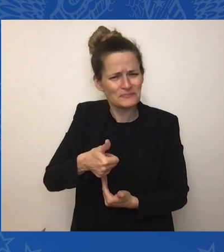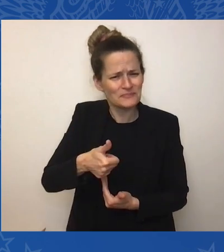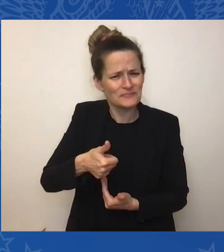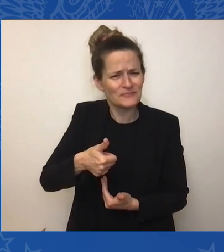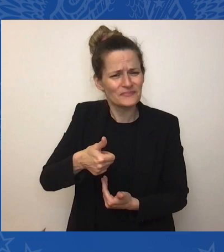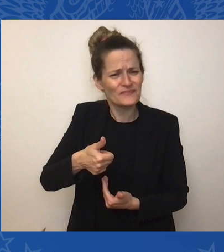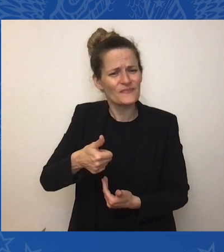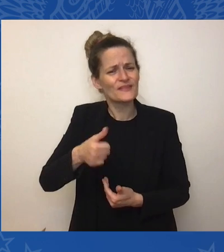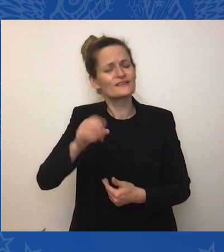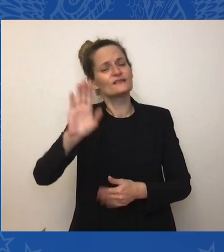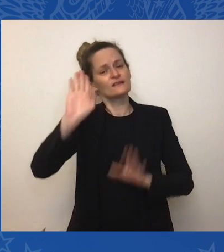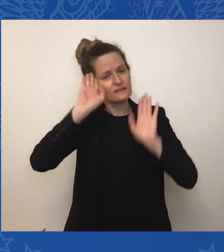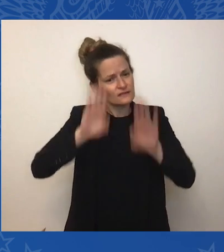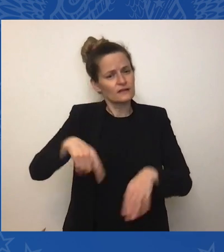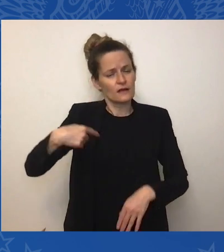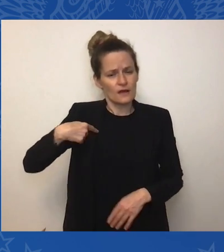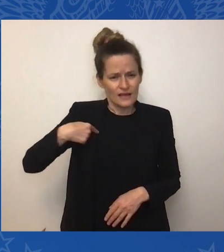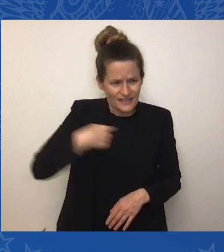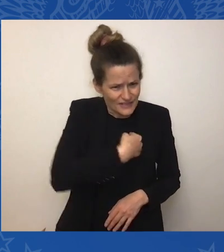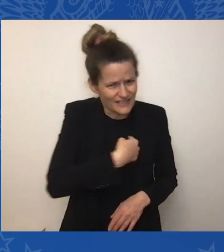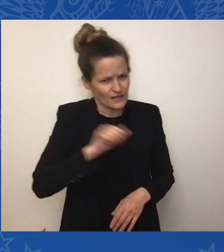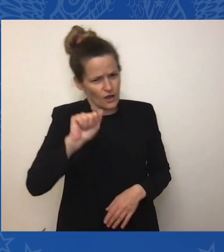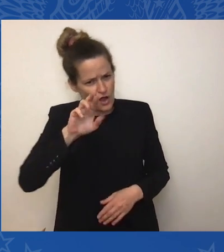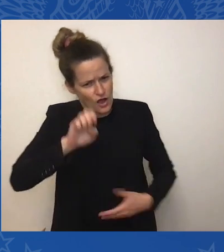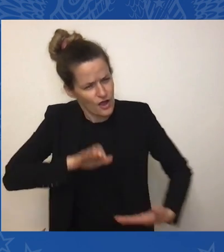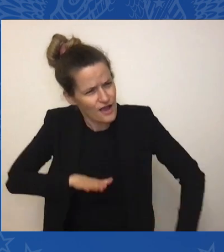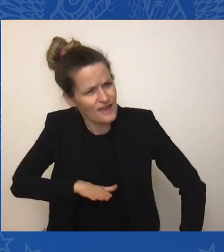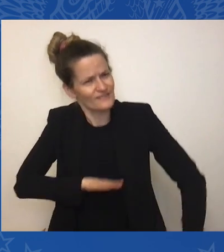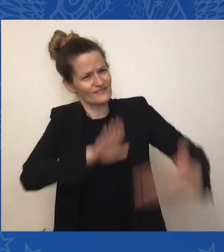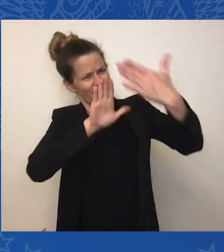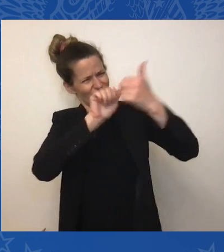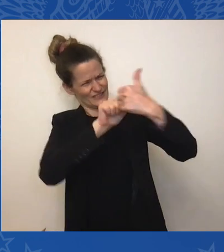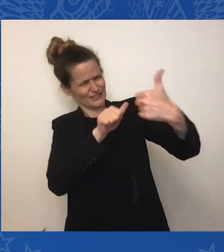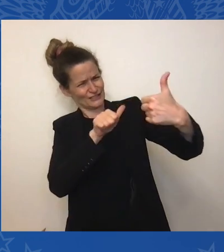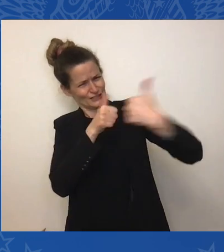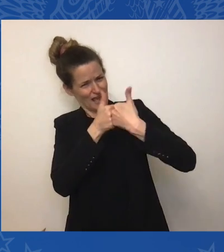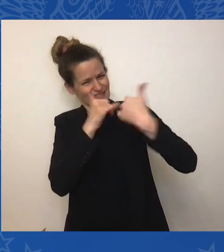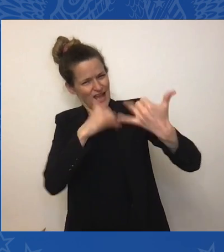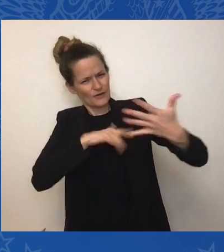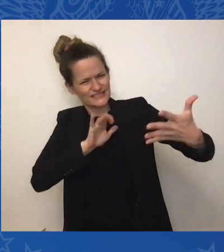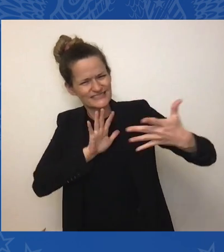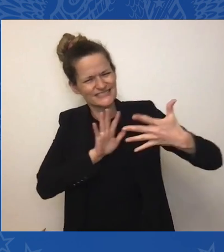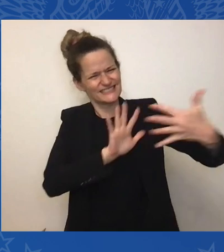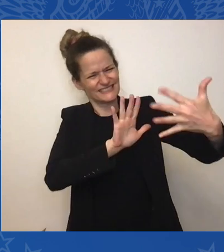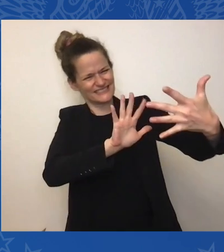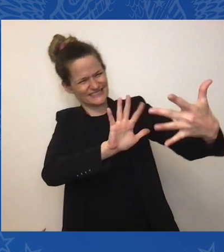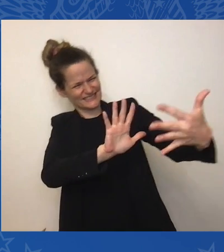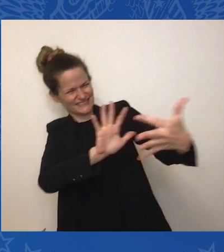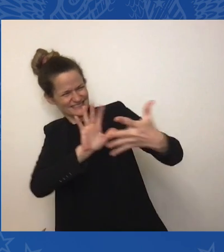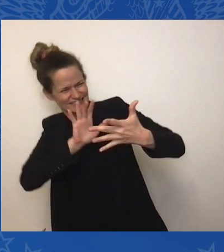and devoted to creating and sustaining the beloved nation of ours. You don't have to take my word for it.